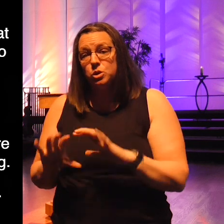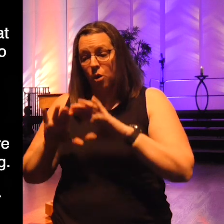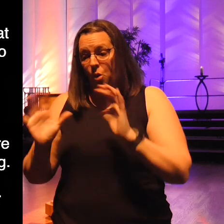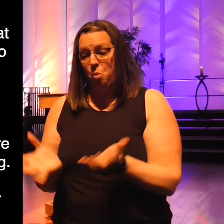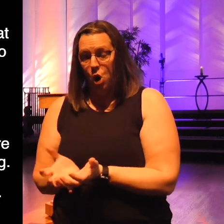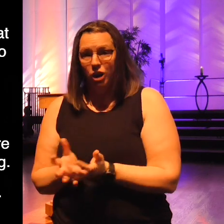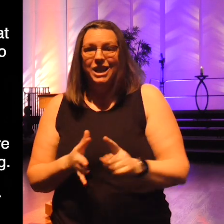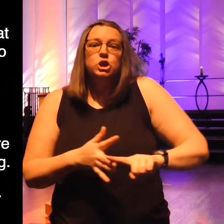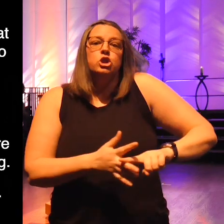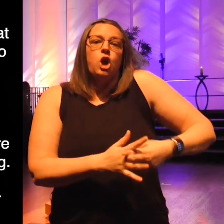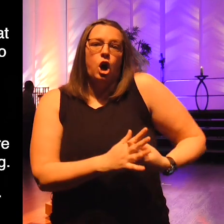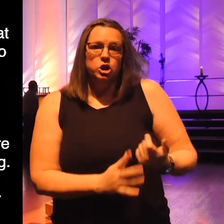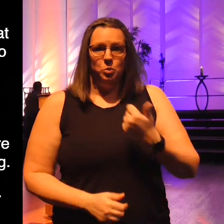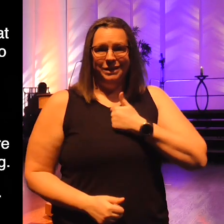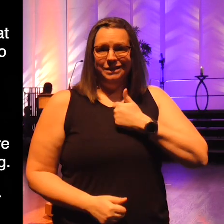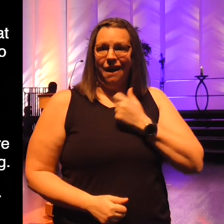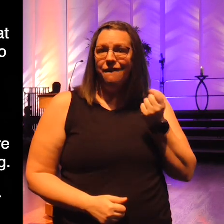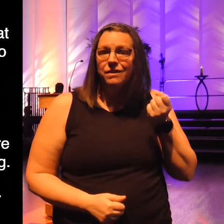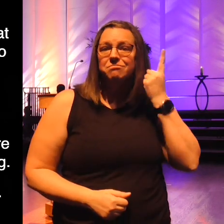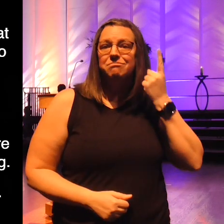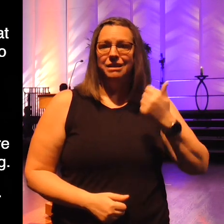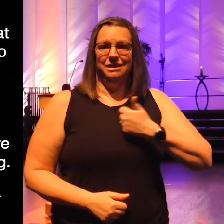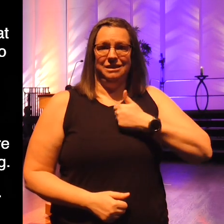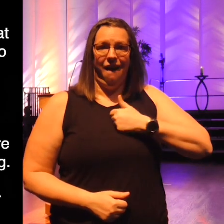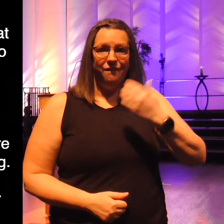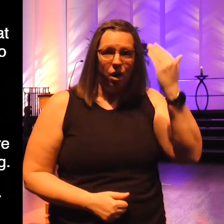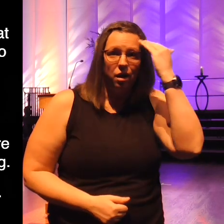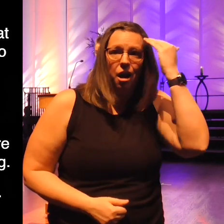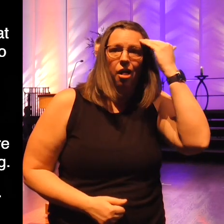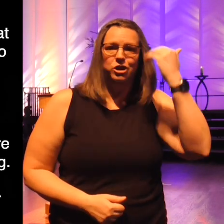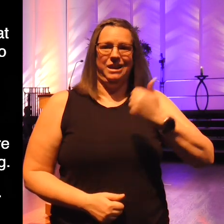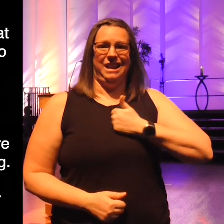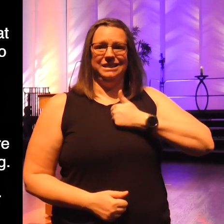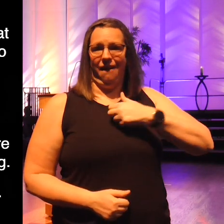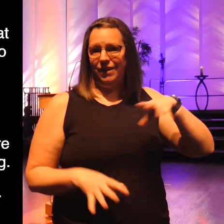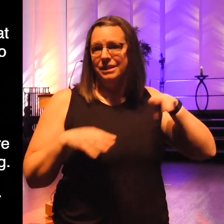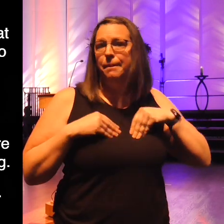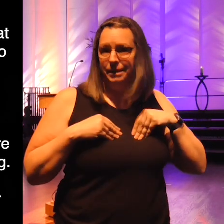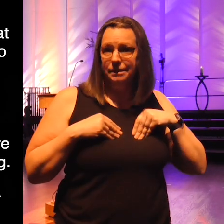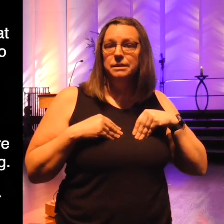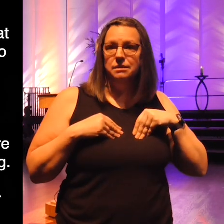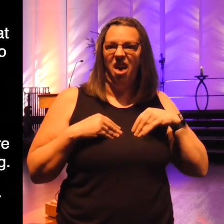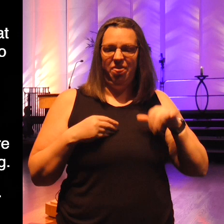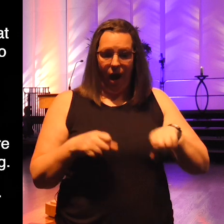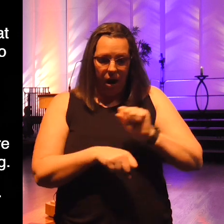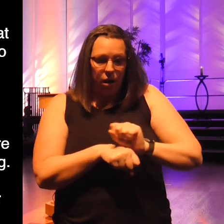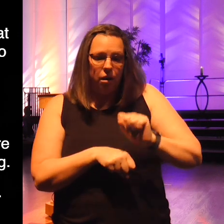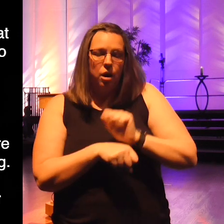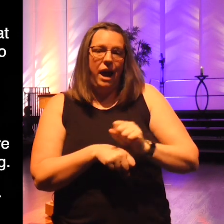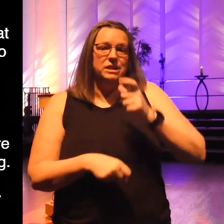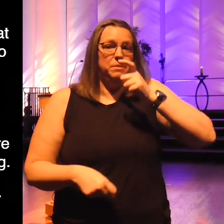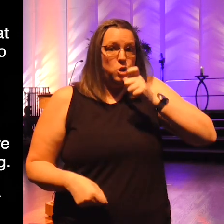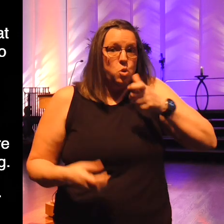self-awareness and self-acceptance our task is to be who we are at the deepest level of our